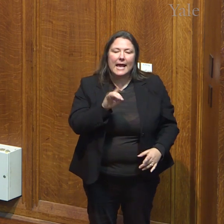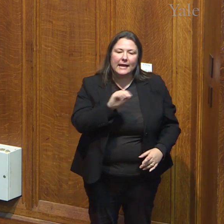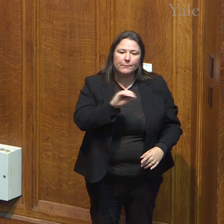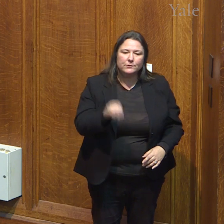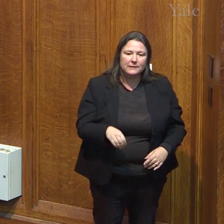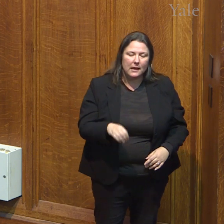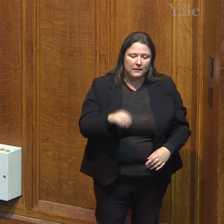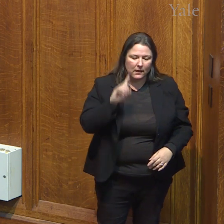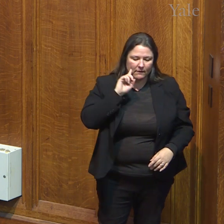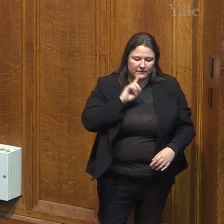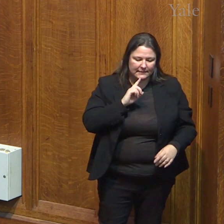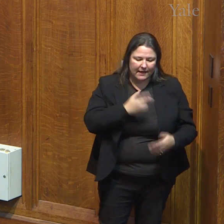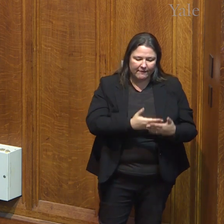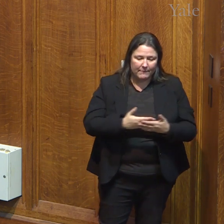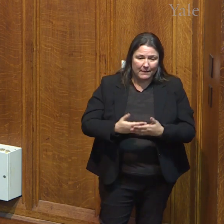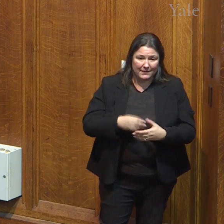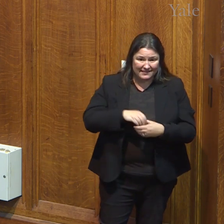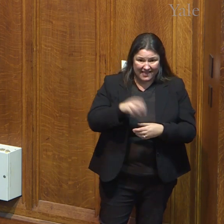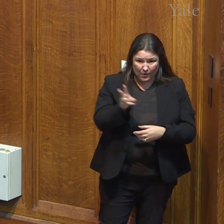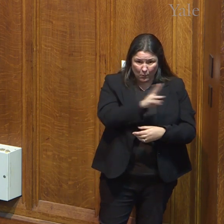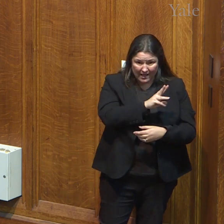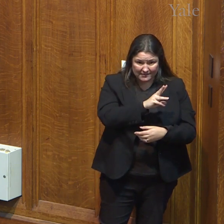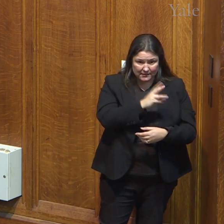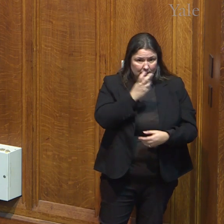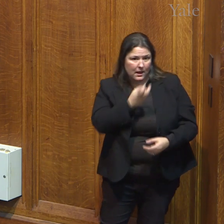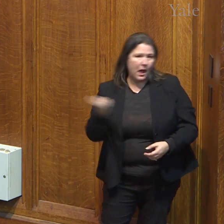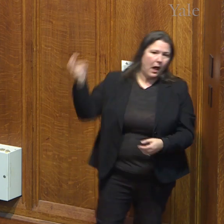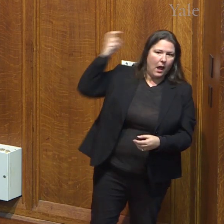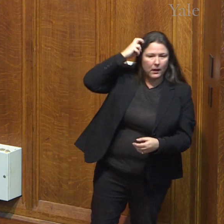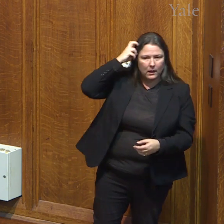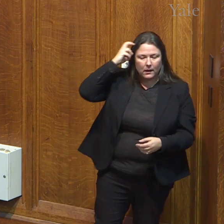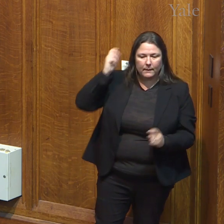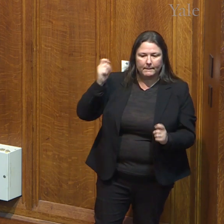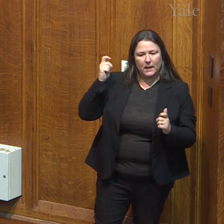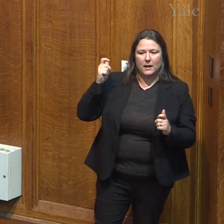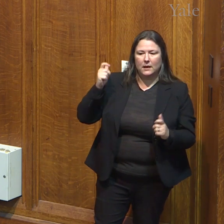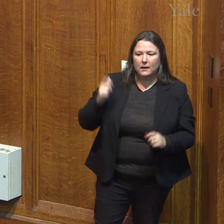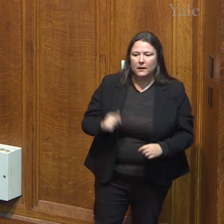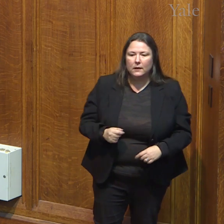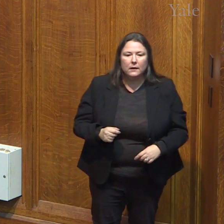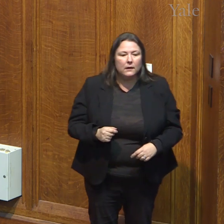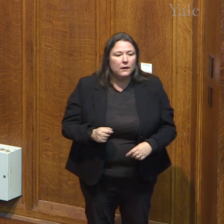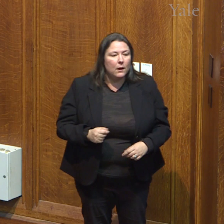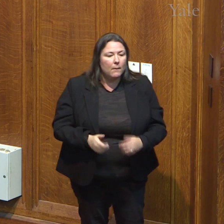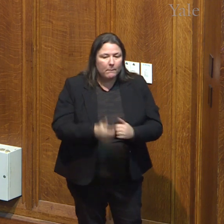are being given cochlear implants. The implants are devices, as most of us know,